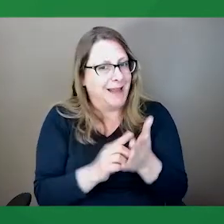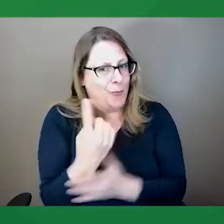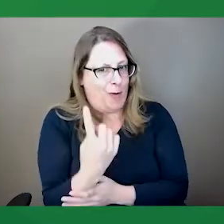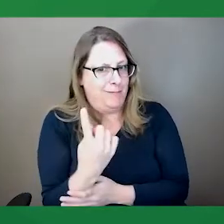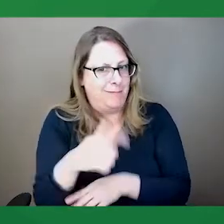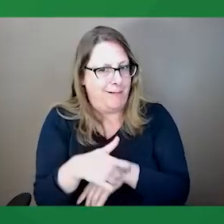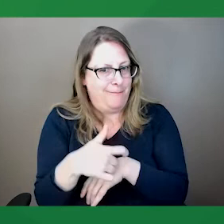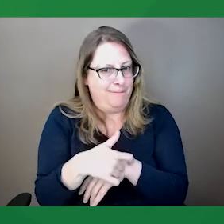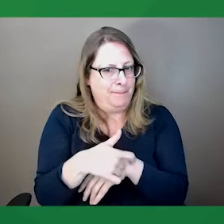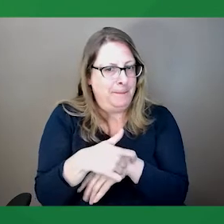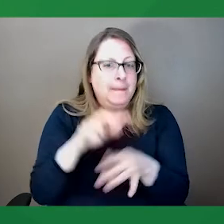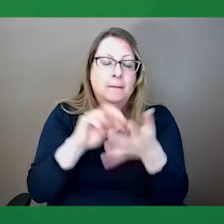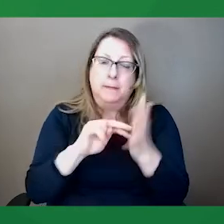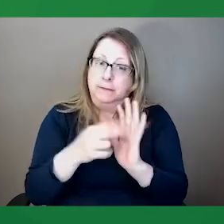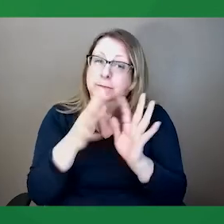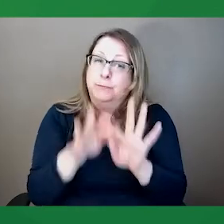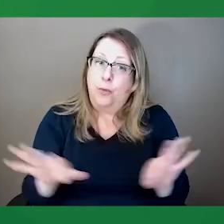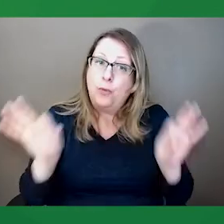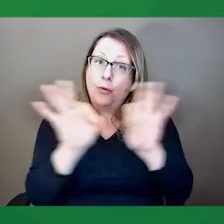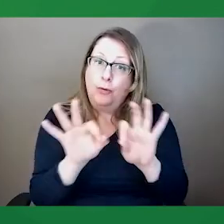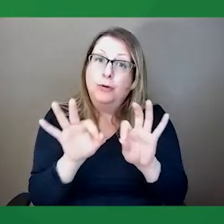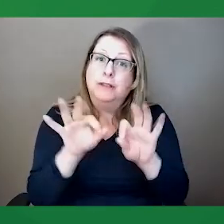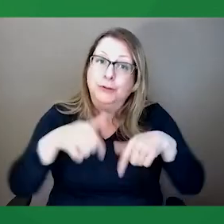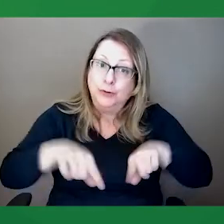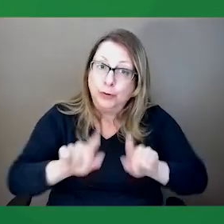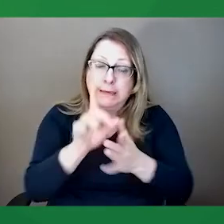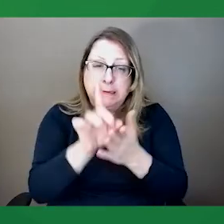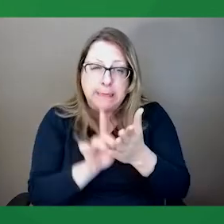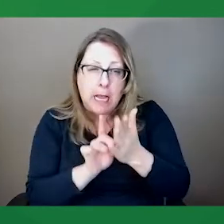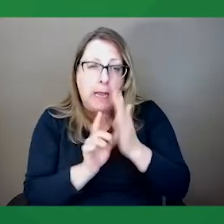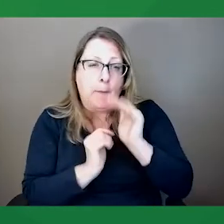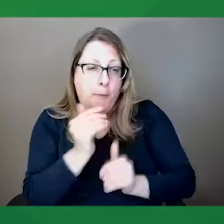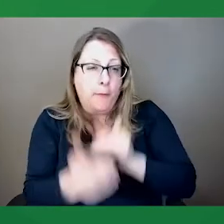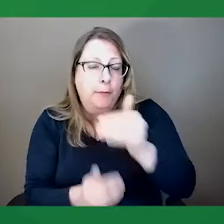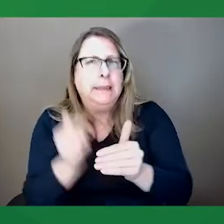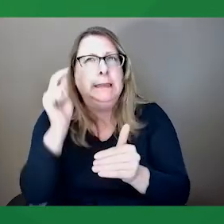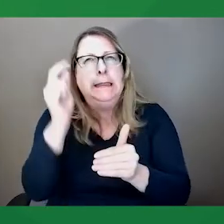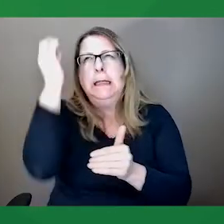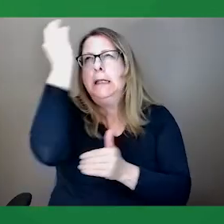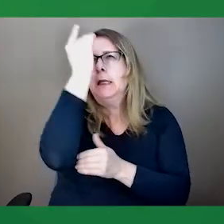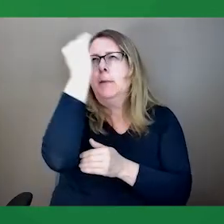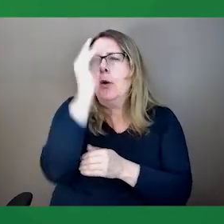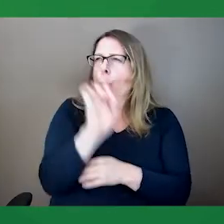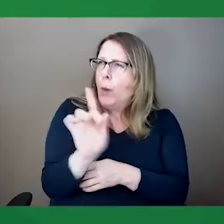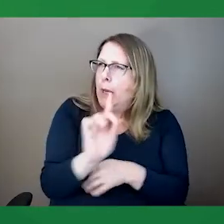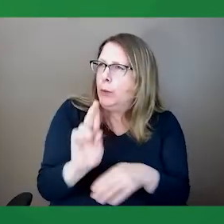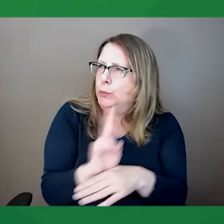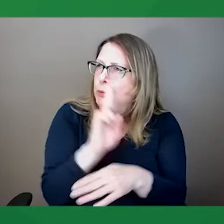the same block of information. But you only design it once, so it has to be really important when you design it,